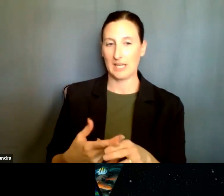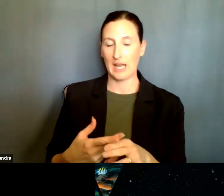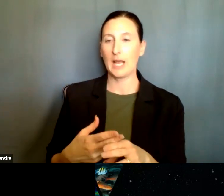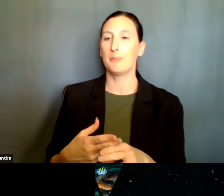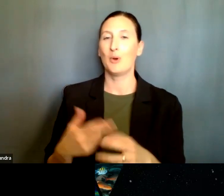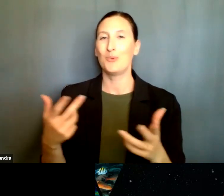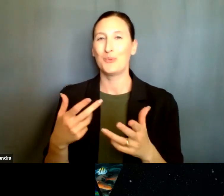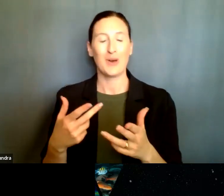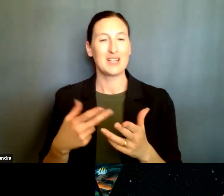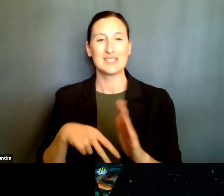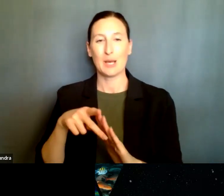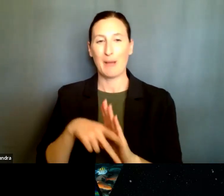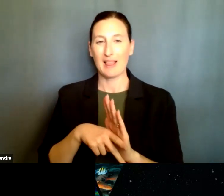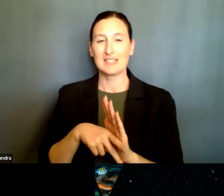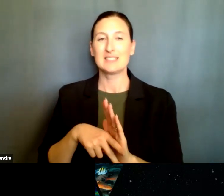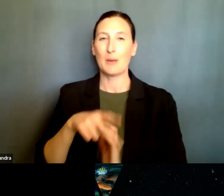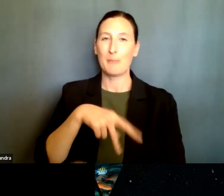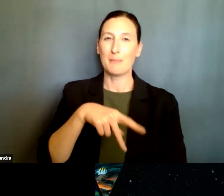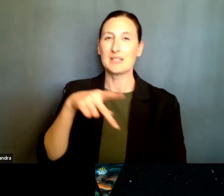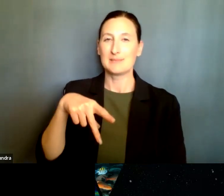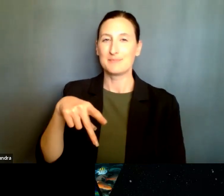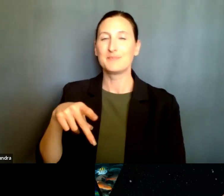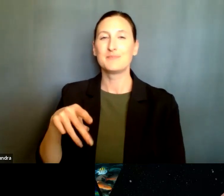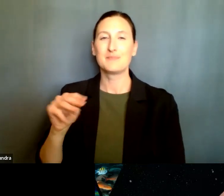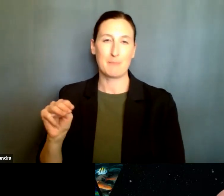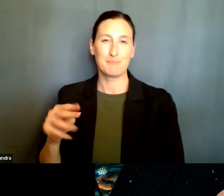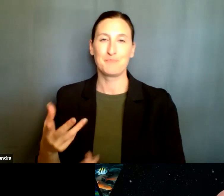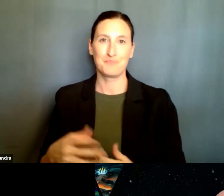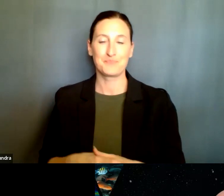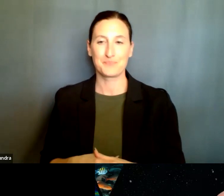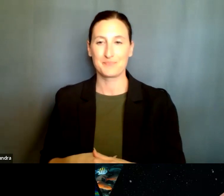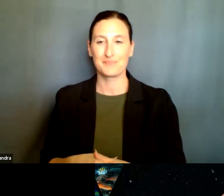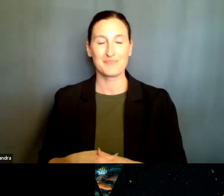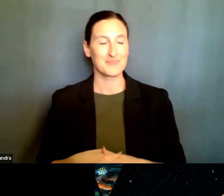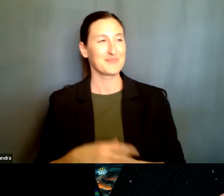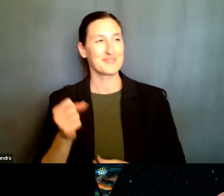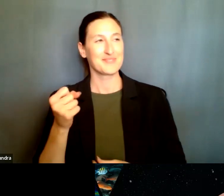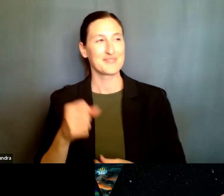Am the Policy Officer so I had to fix that one. Matthew Douglass: Yes. Thank you. Yeah, I know. I just remember the policy.